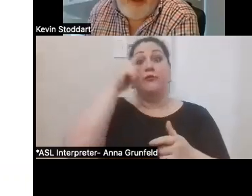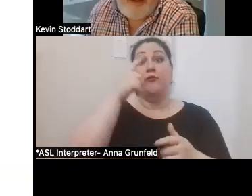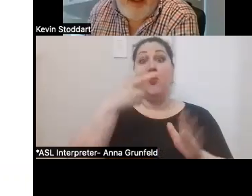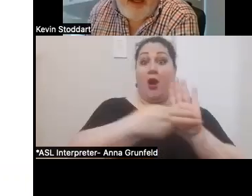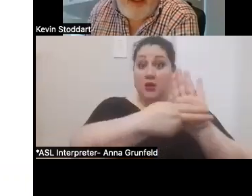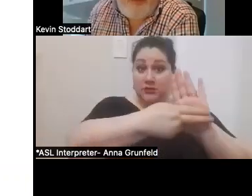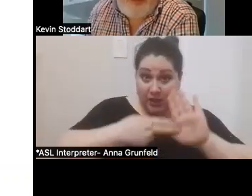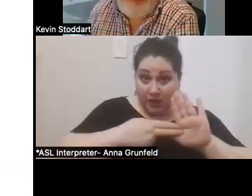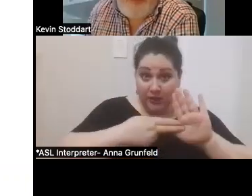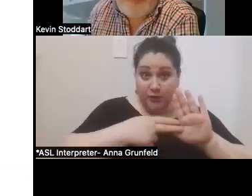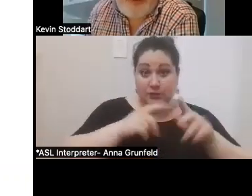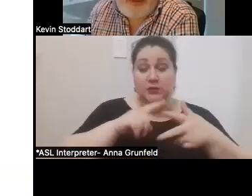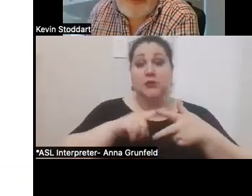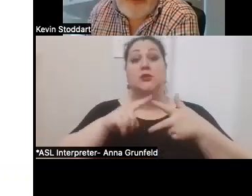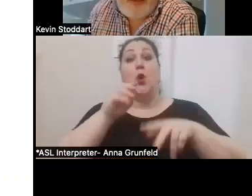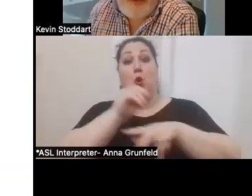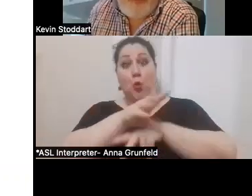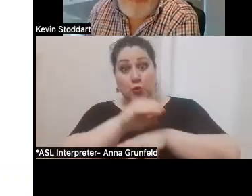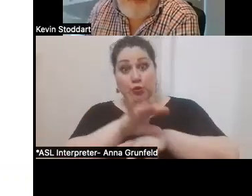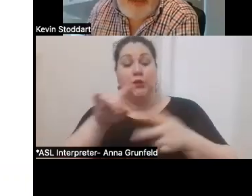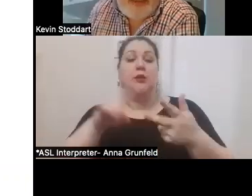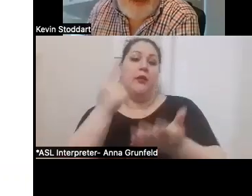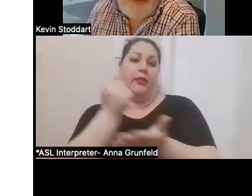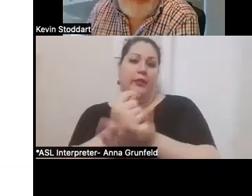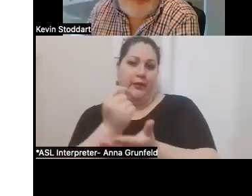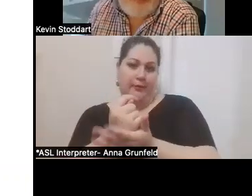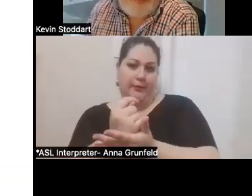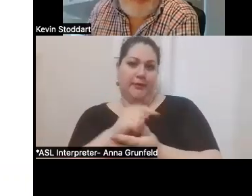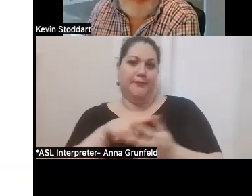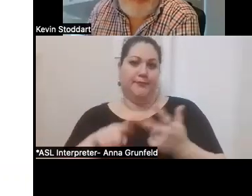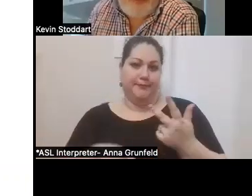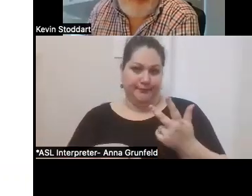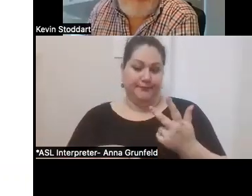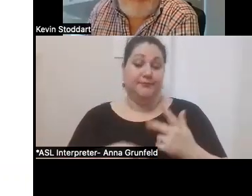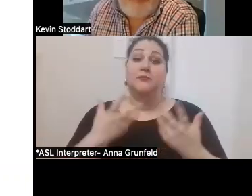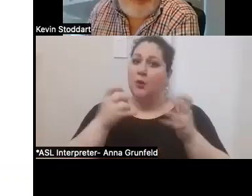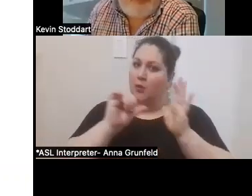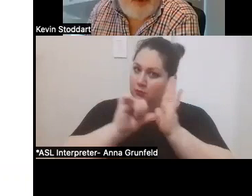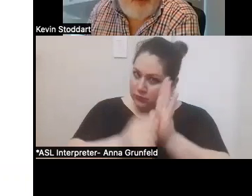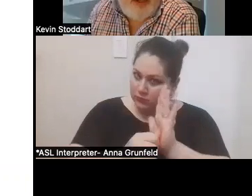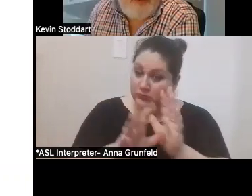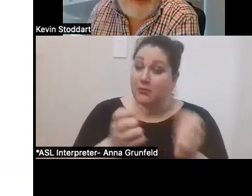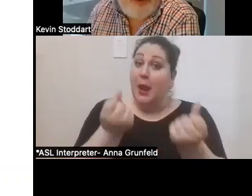Again, I want to emphasize many students that are coming to professional programs